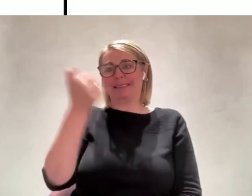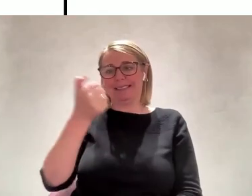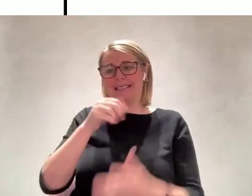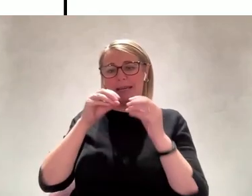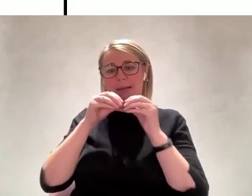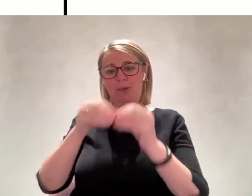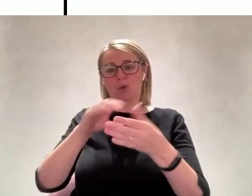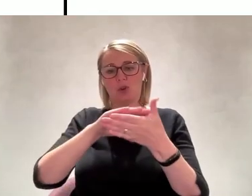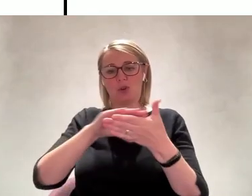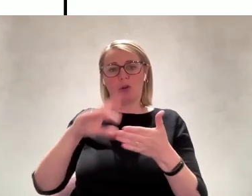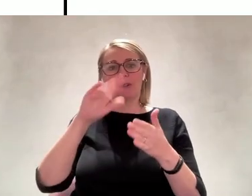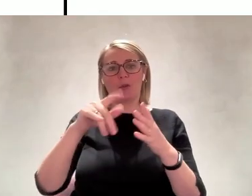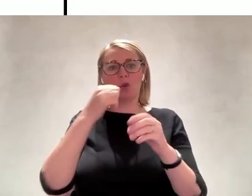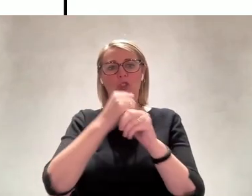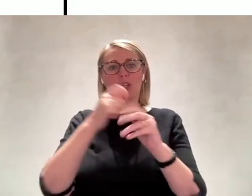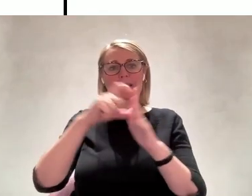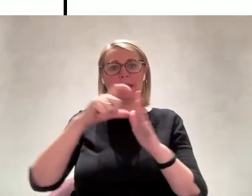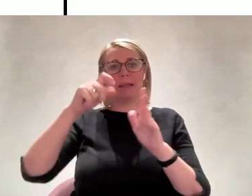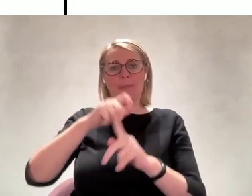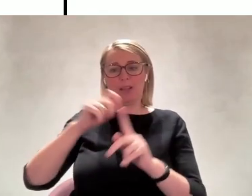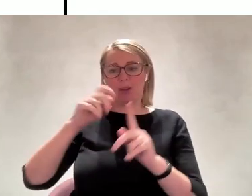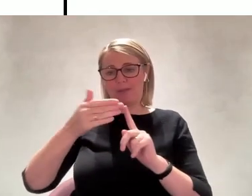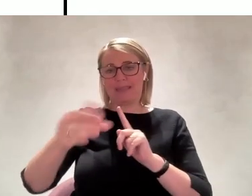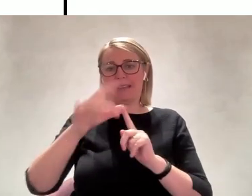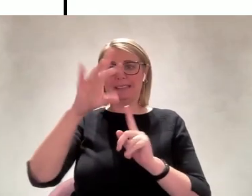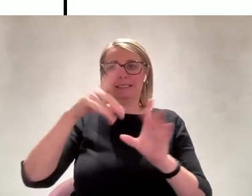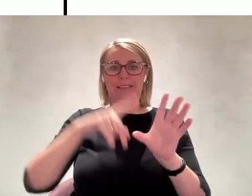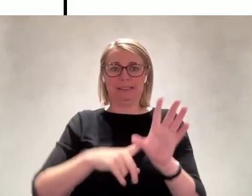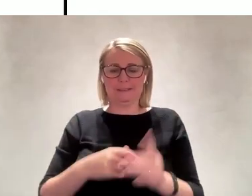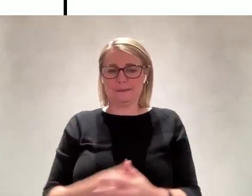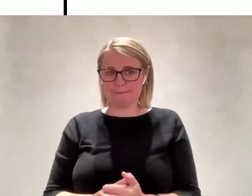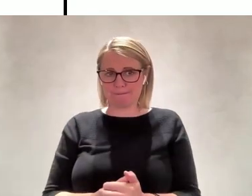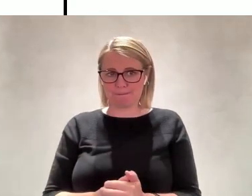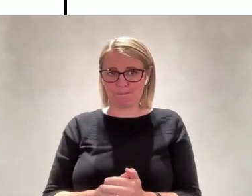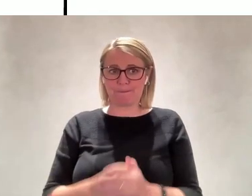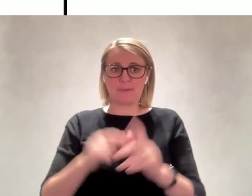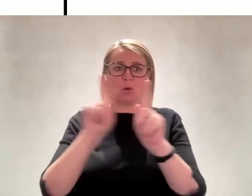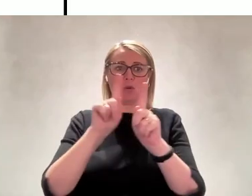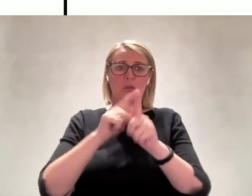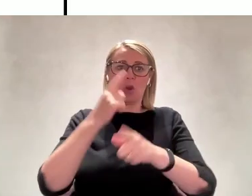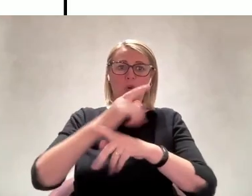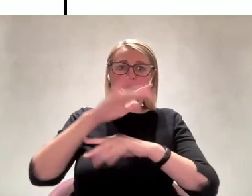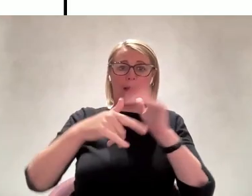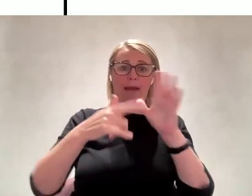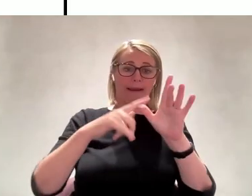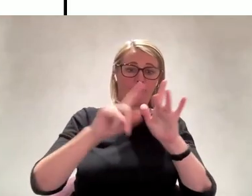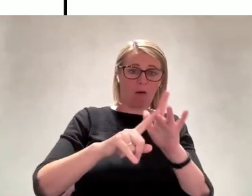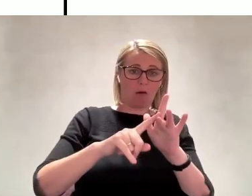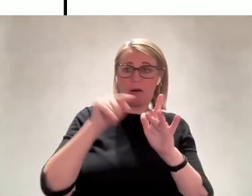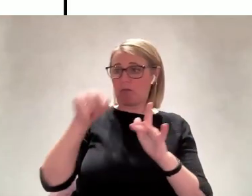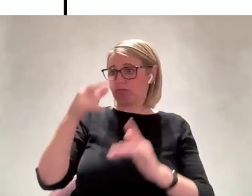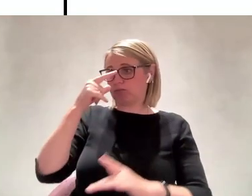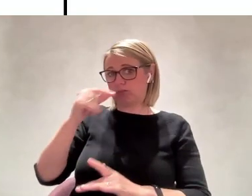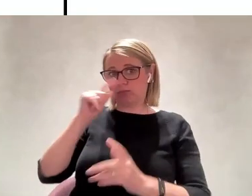billion to GDP over the next decade. It also talks about AI having the potential to